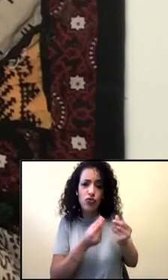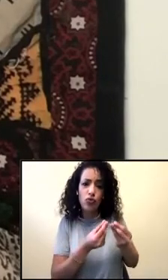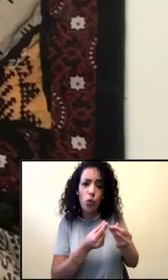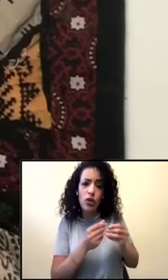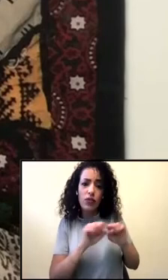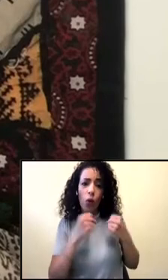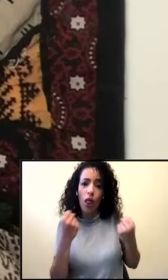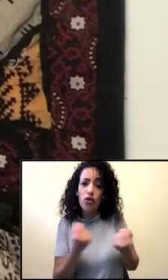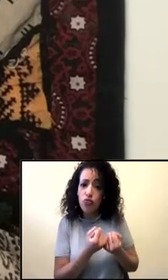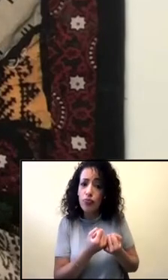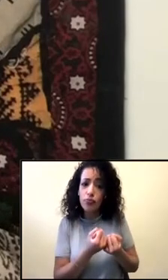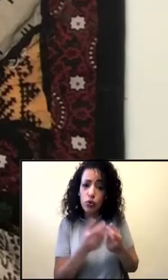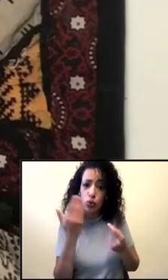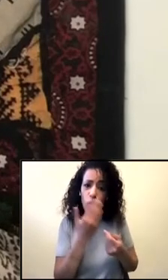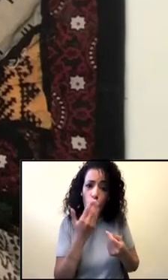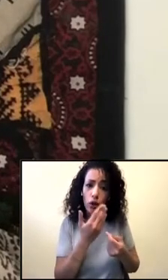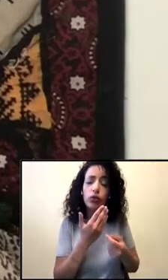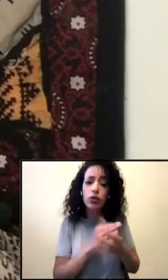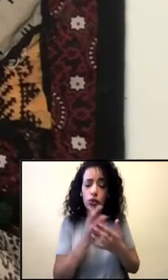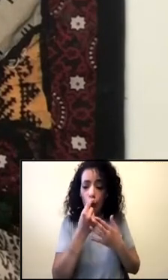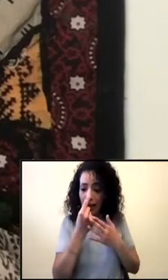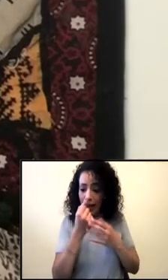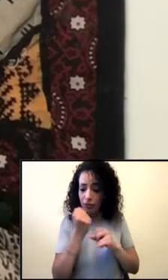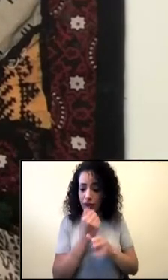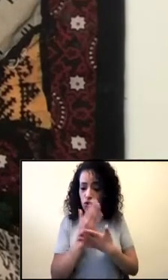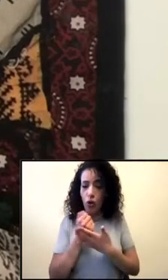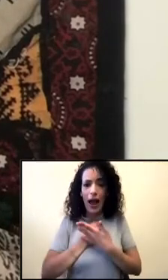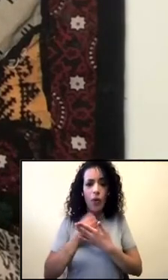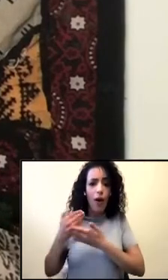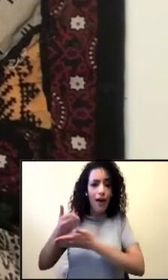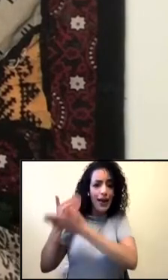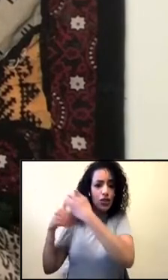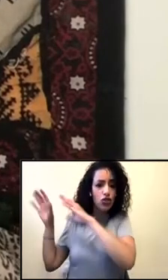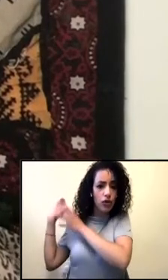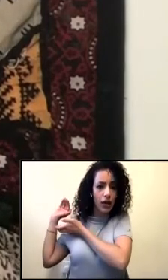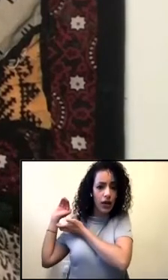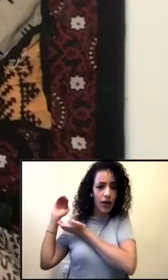so we were able to bring our history into the classroom so it's not a separate history, it's